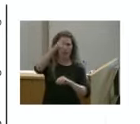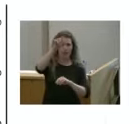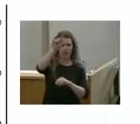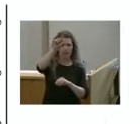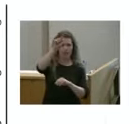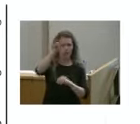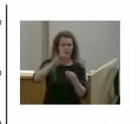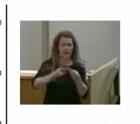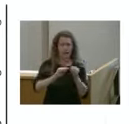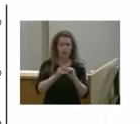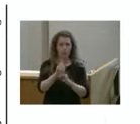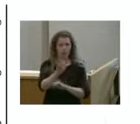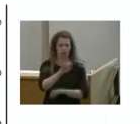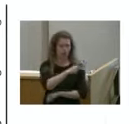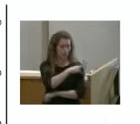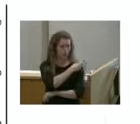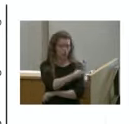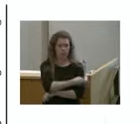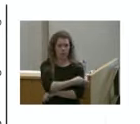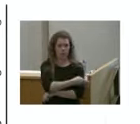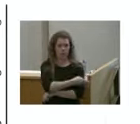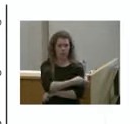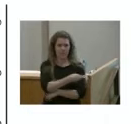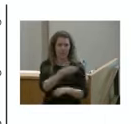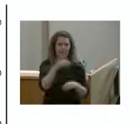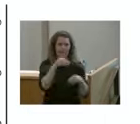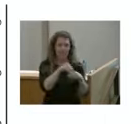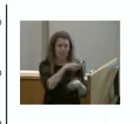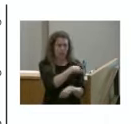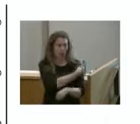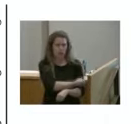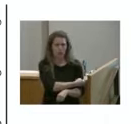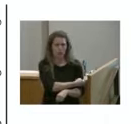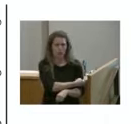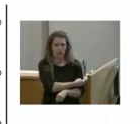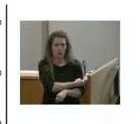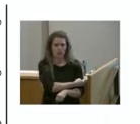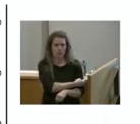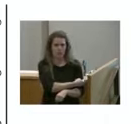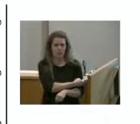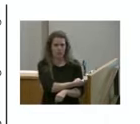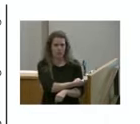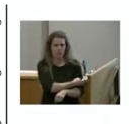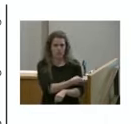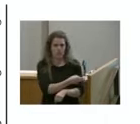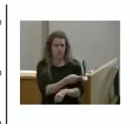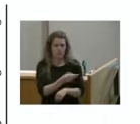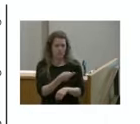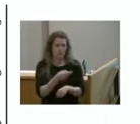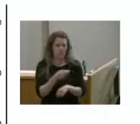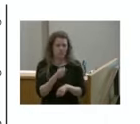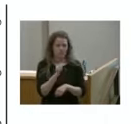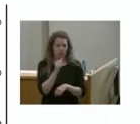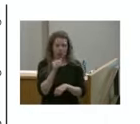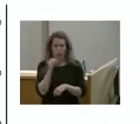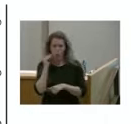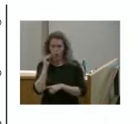patients sitting in a bed, in a hospital. And, you know, and I don't think we put